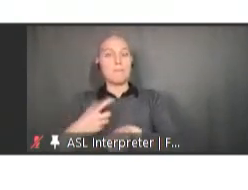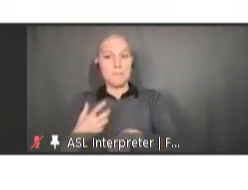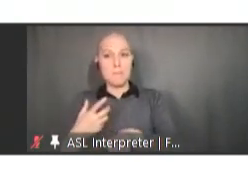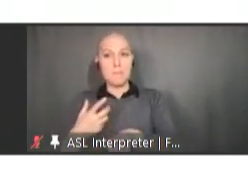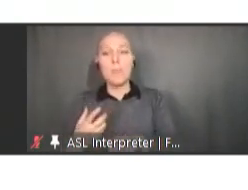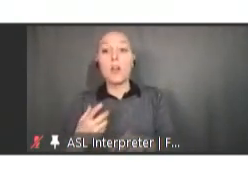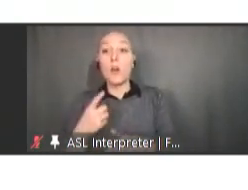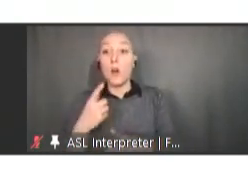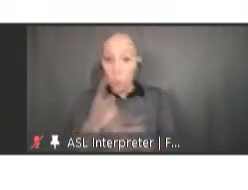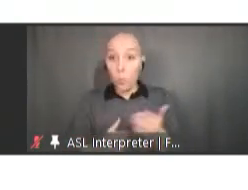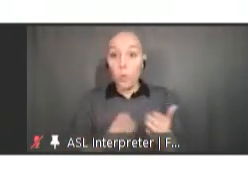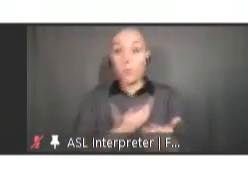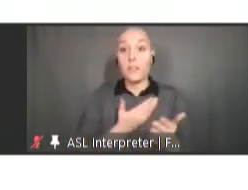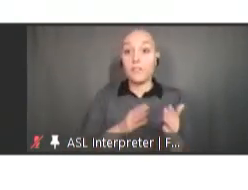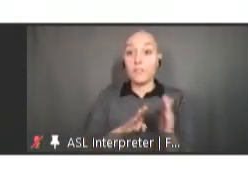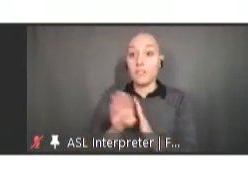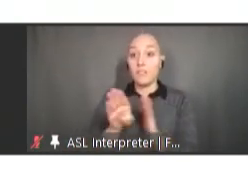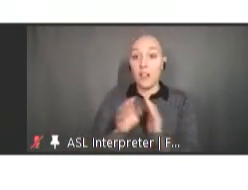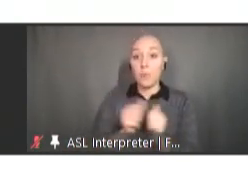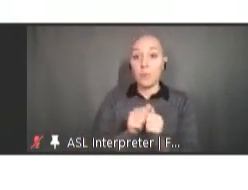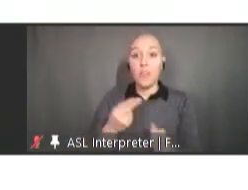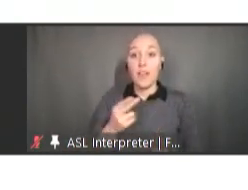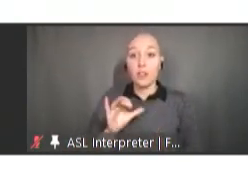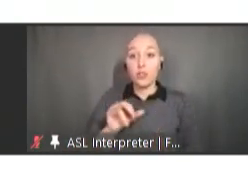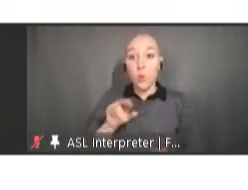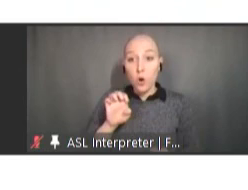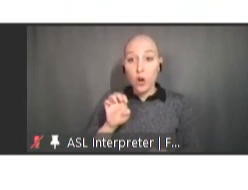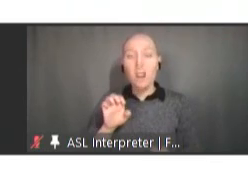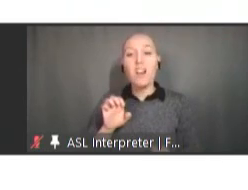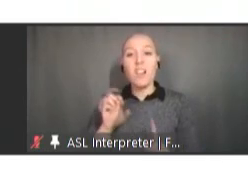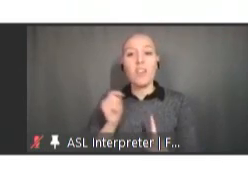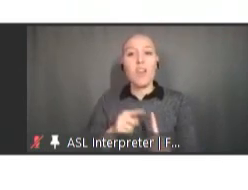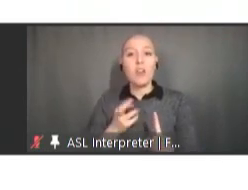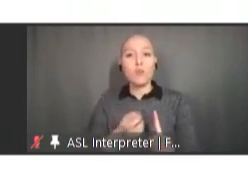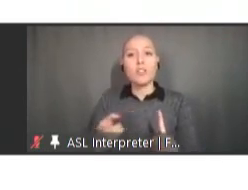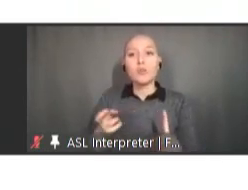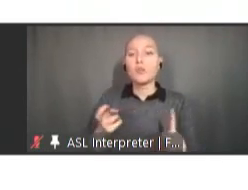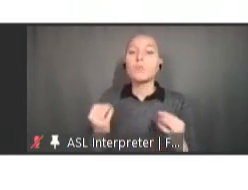Warp Speed or H-CORE is really a resource that's going to be more broadly available.